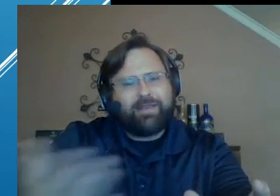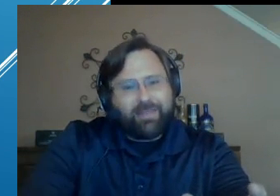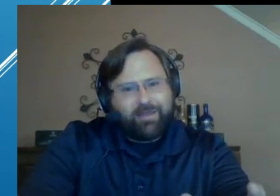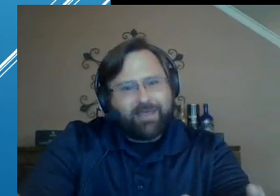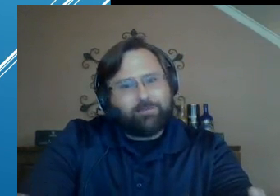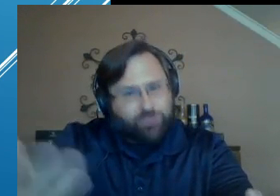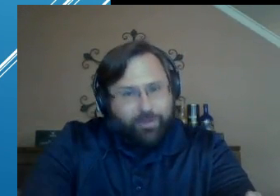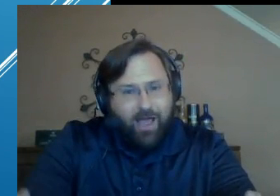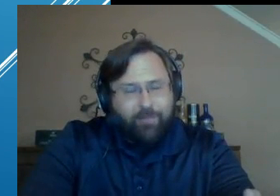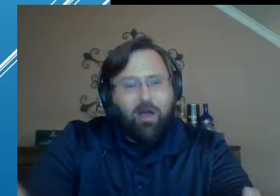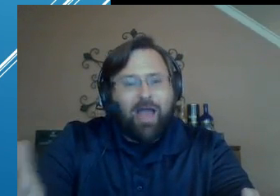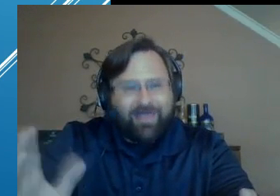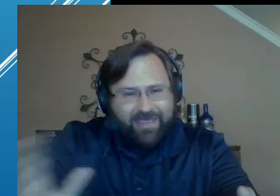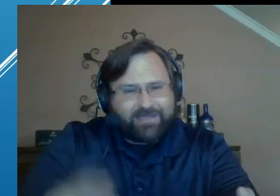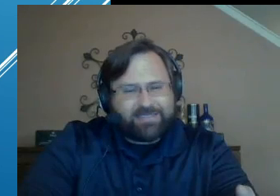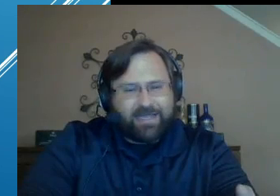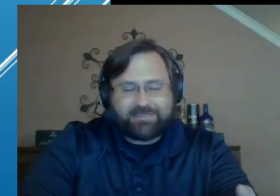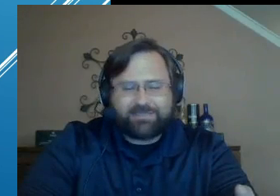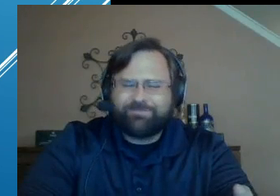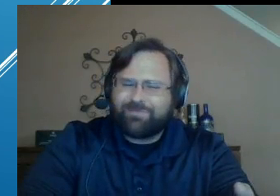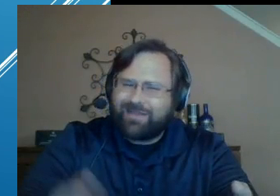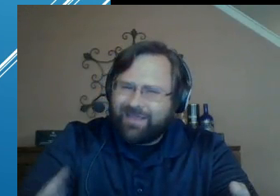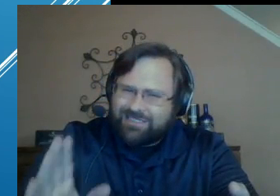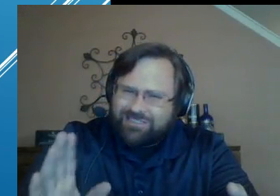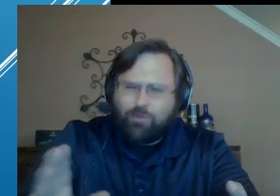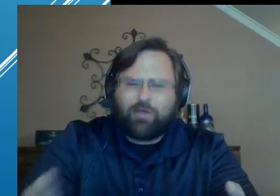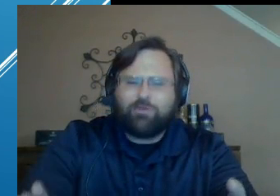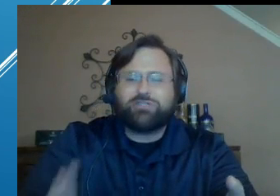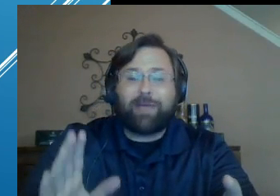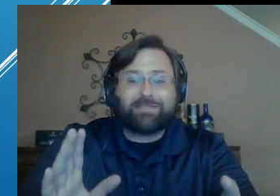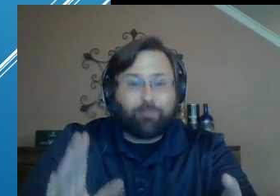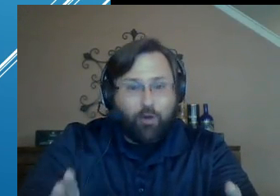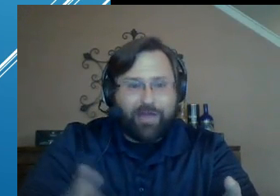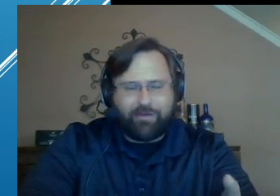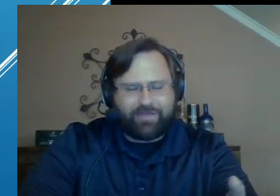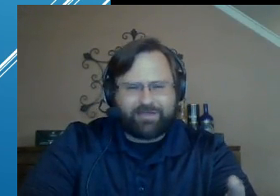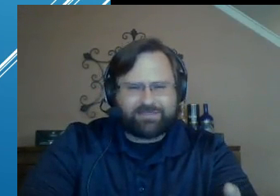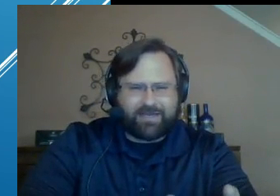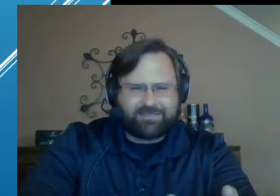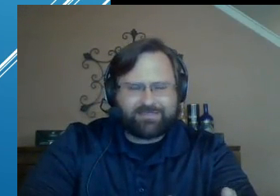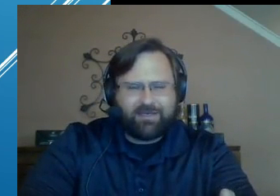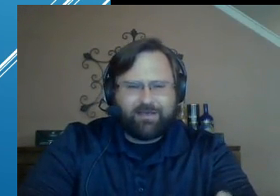but then end up showing up at the end of the sentence generally it only shows up as a pronoun at the end of the sentence